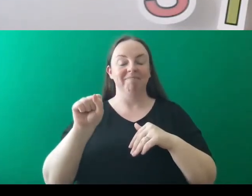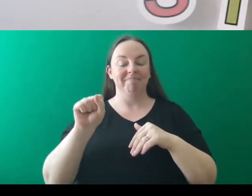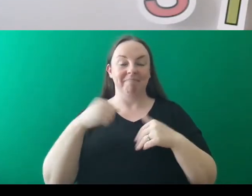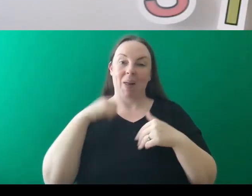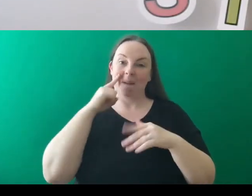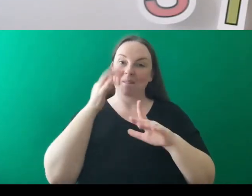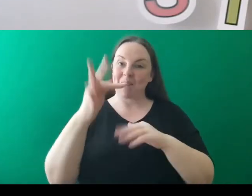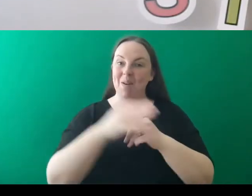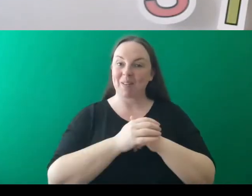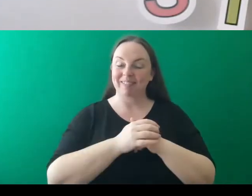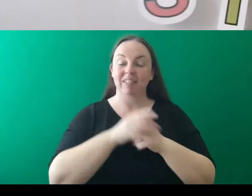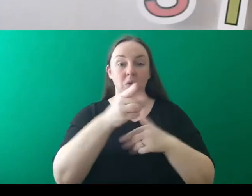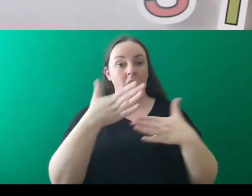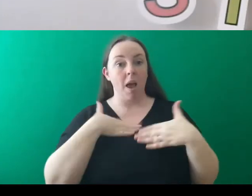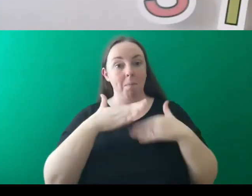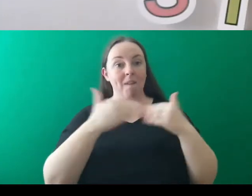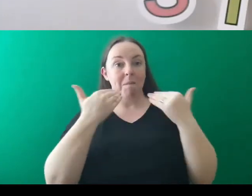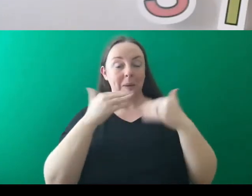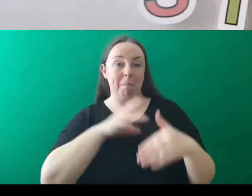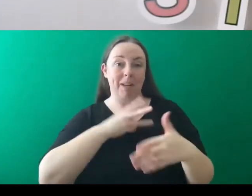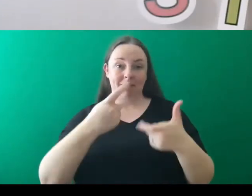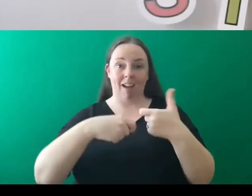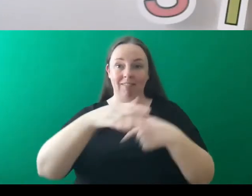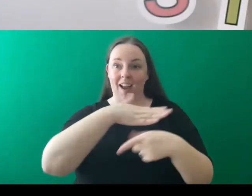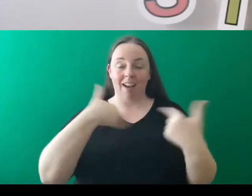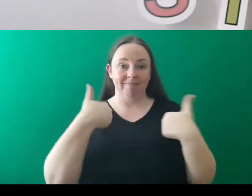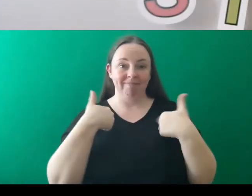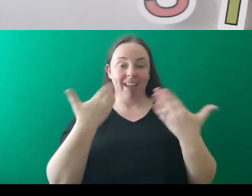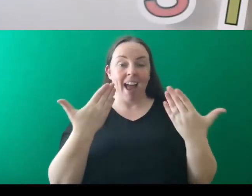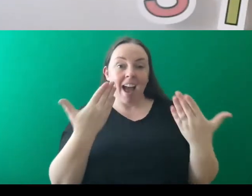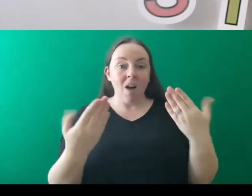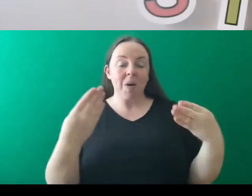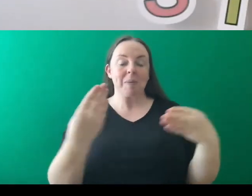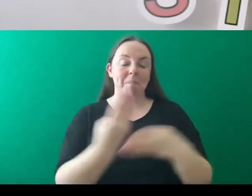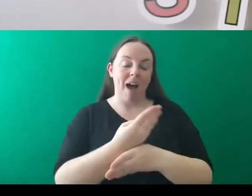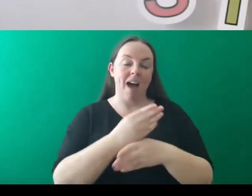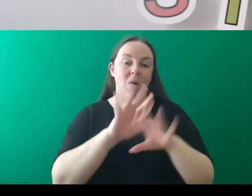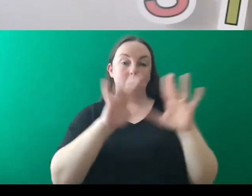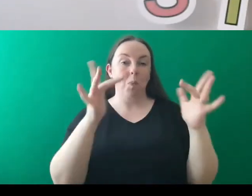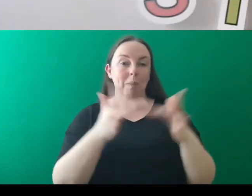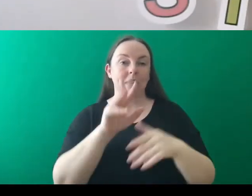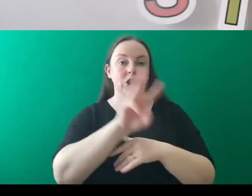are delighted about. We'd love to get in touch with anyone who wants to know more about the glossary. You can find us at